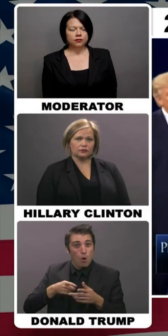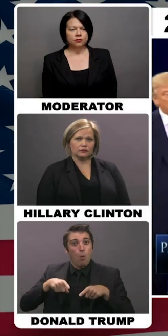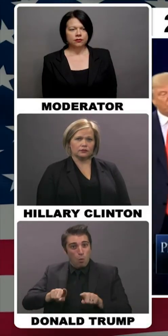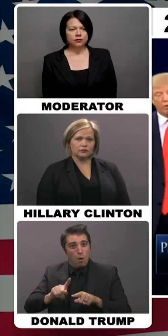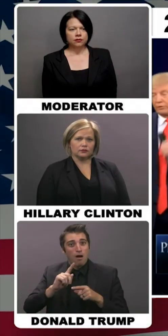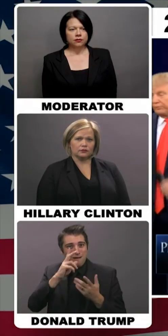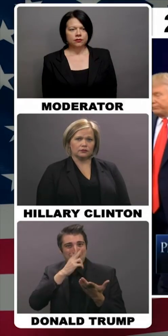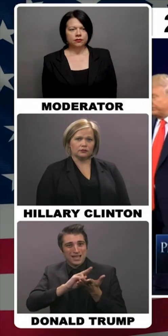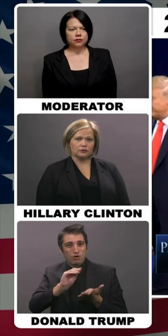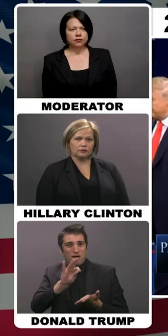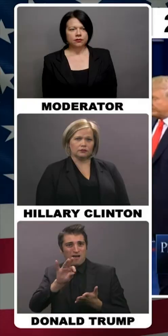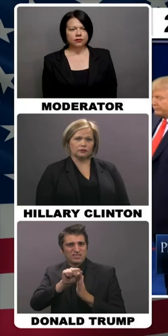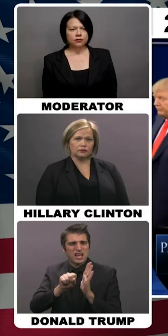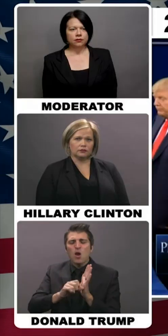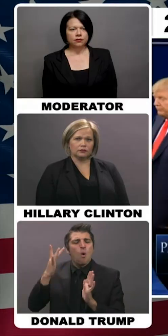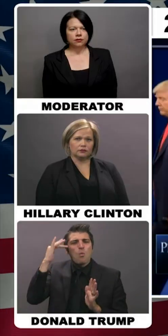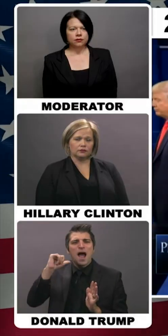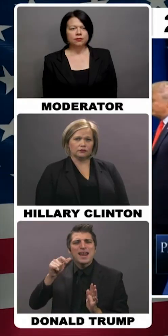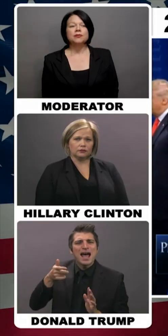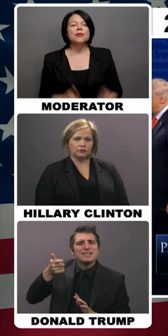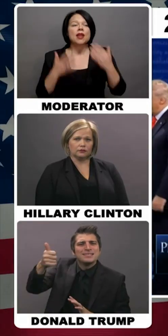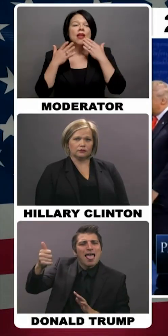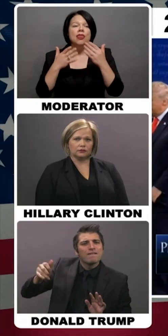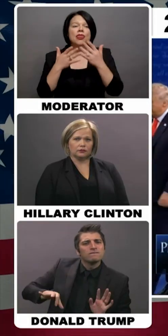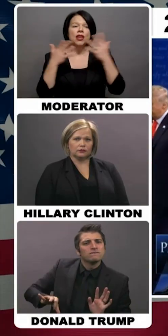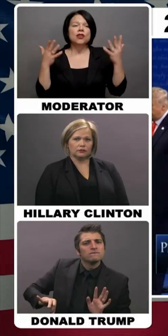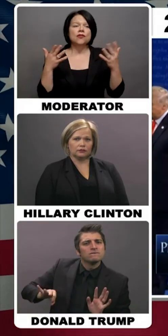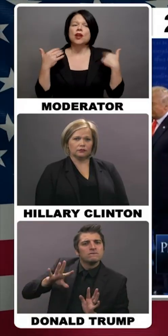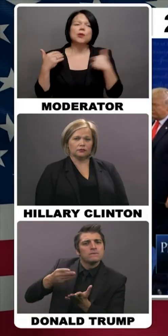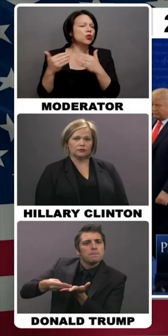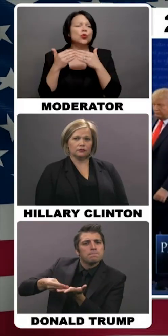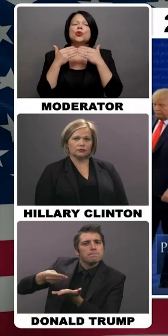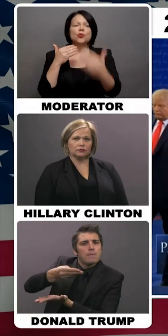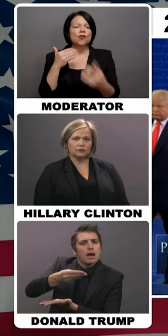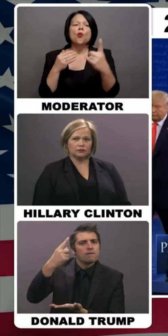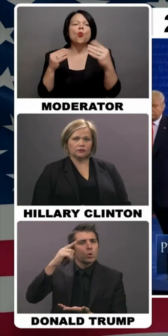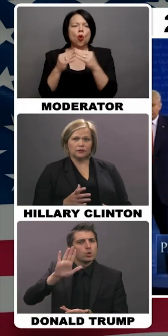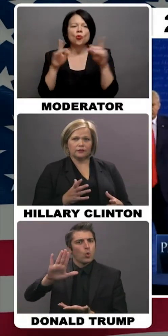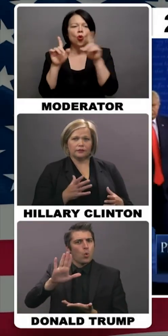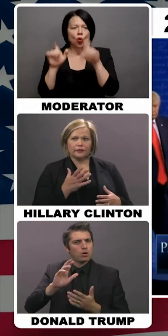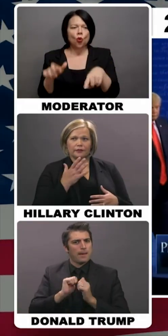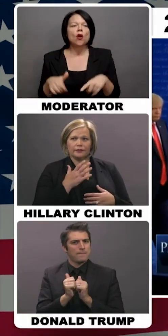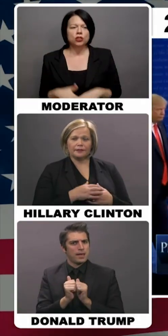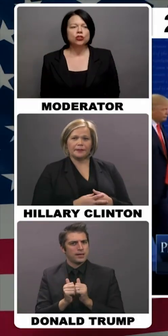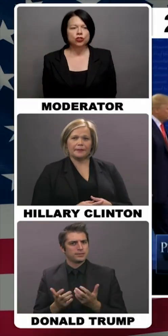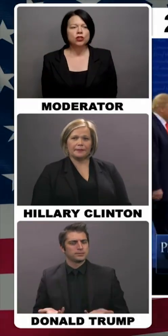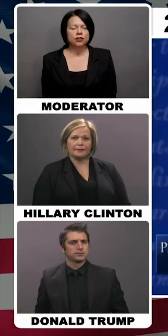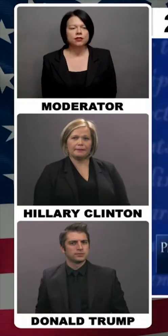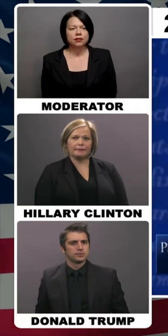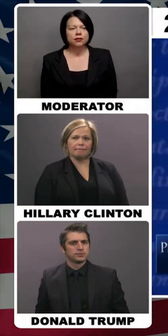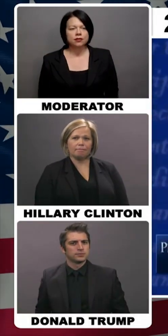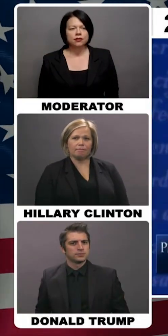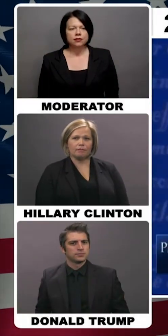I'm just curious. Well, Thank you very much. Thank you. We're gonna get onto one more question, But the question was about the Supreme Court and I just wanna quickly say very quickly,